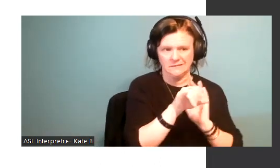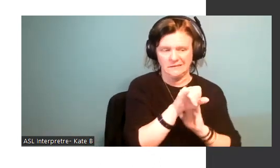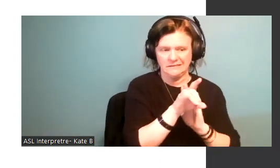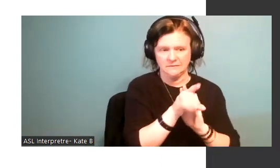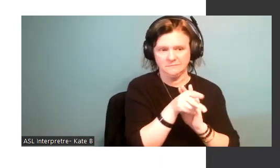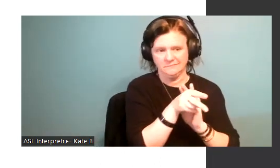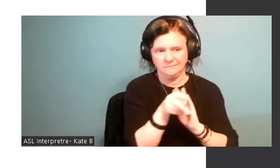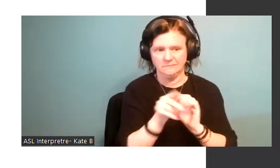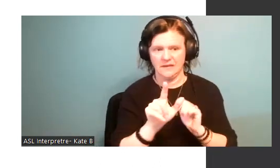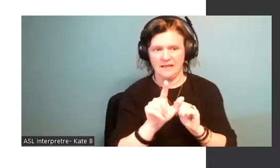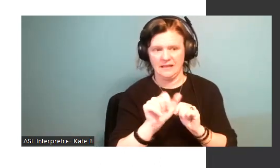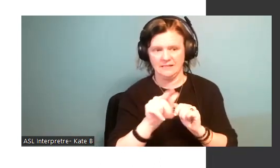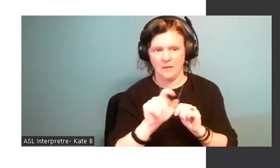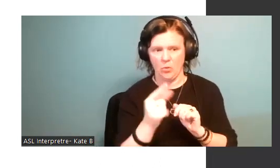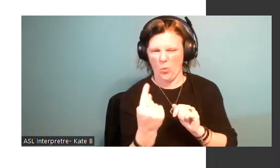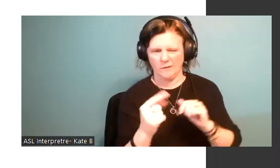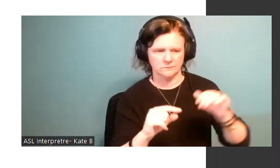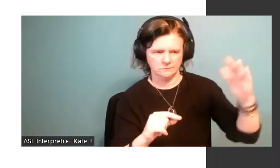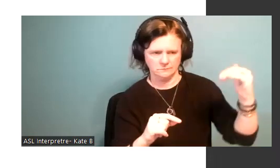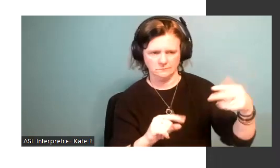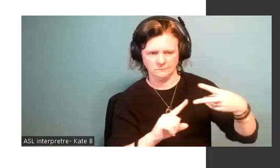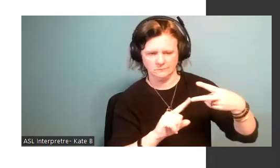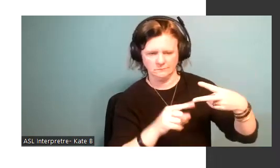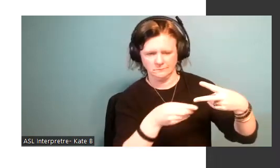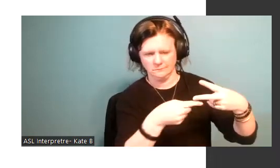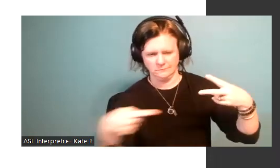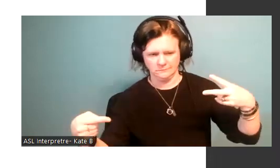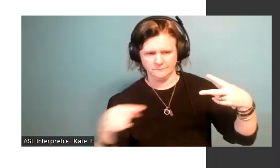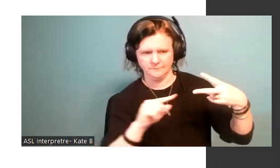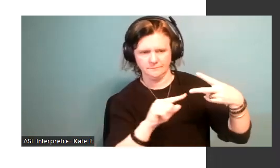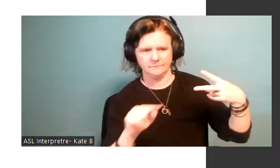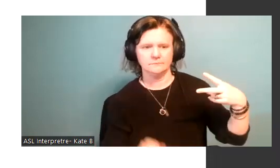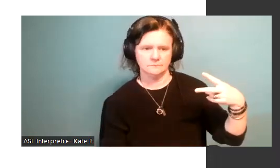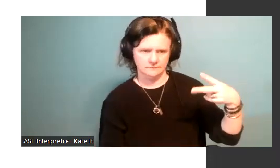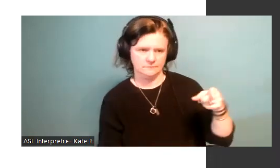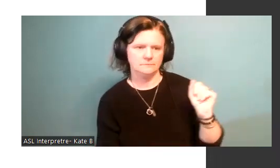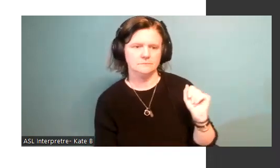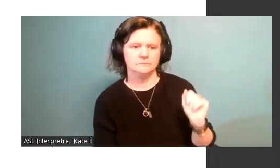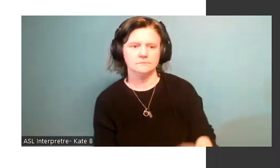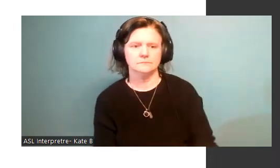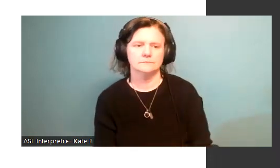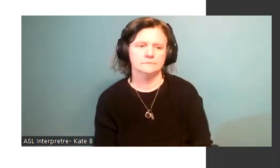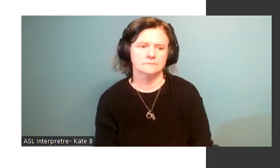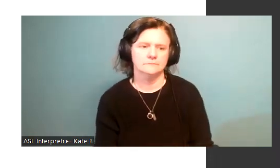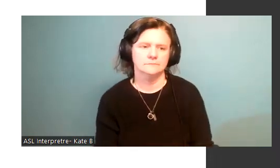description for the elements applied to. so, for example, we have a paragraph element as first and